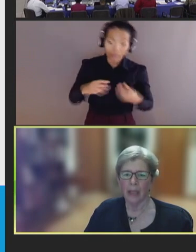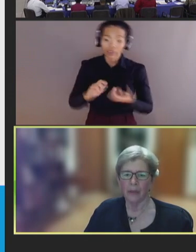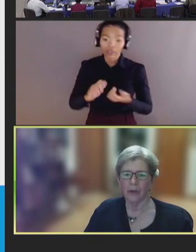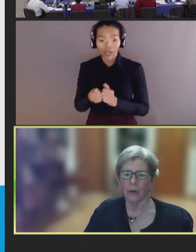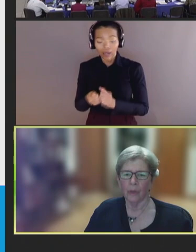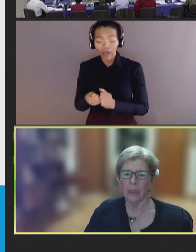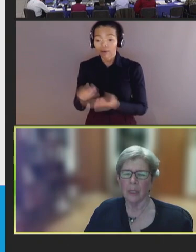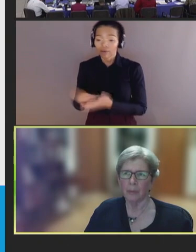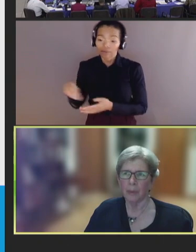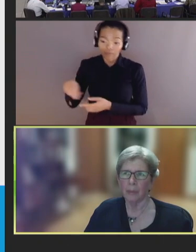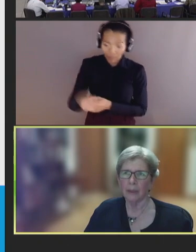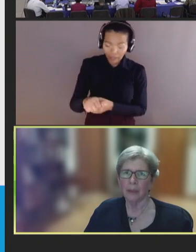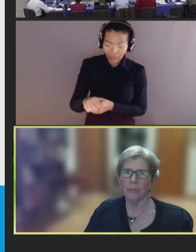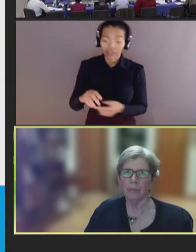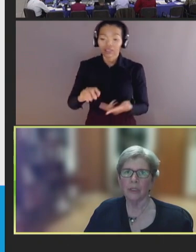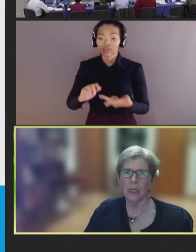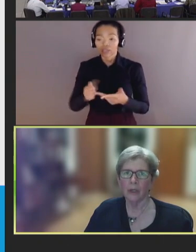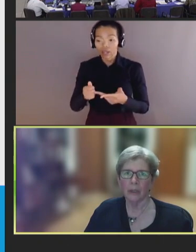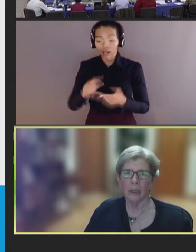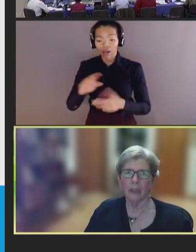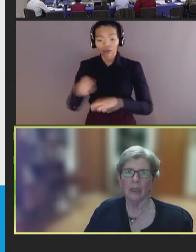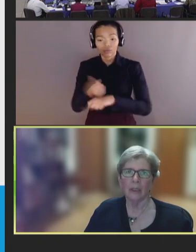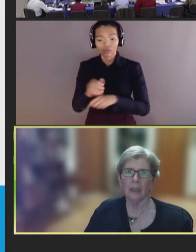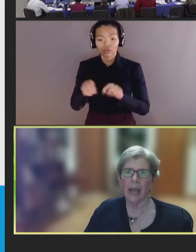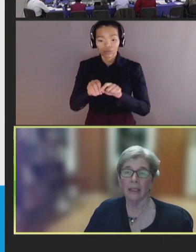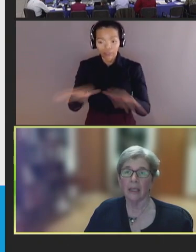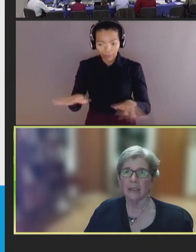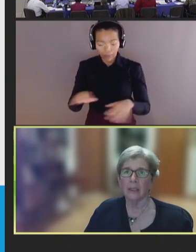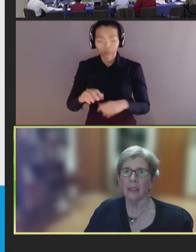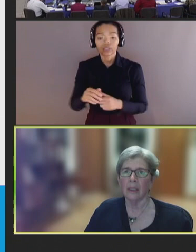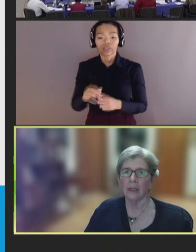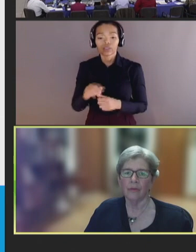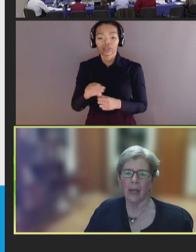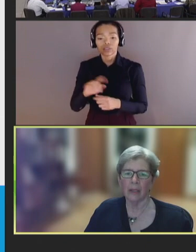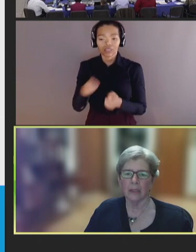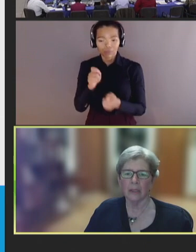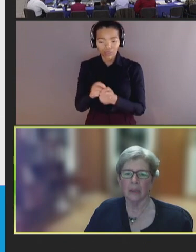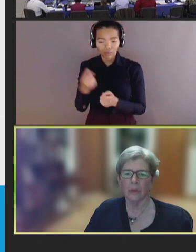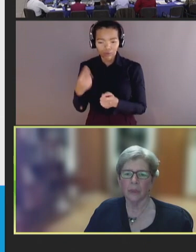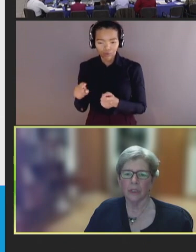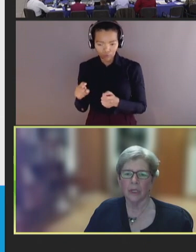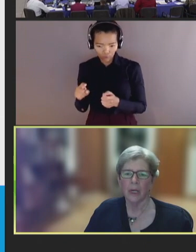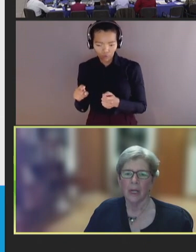how they're going to implement them, particularly the adolescent and adult vaccines, which,